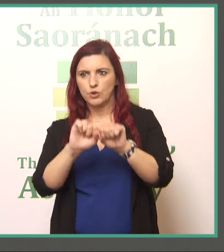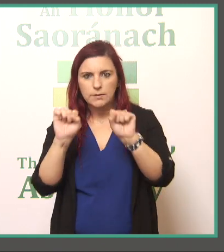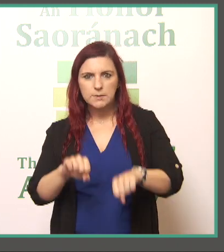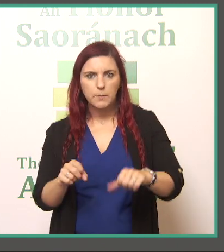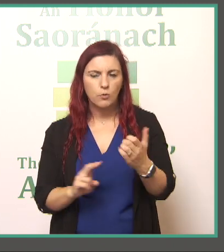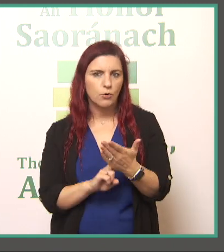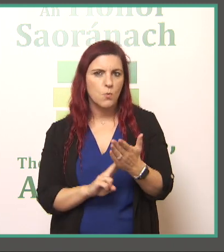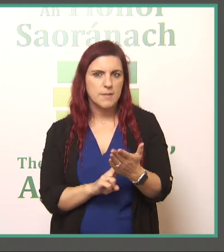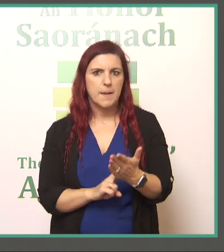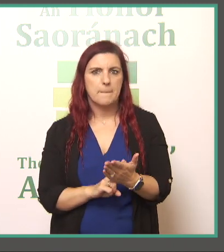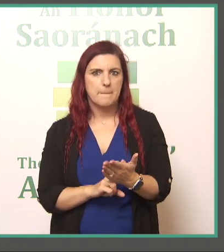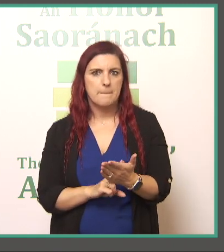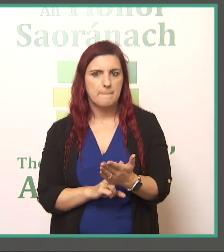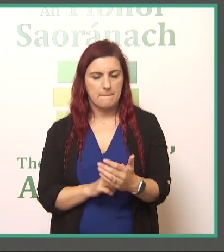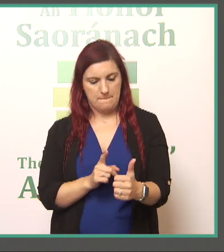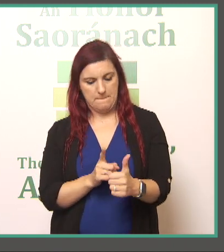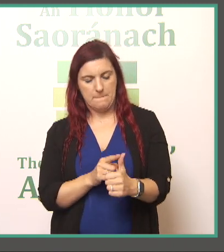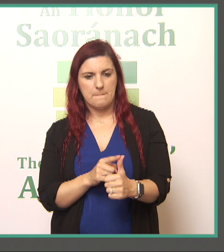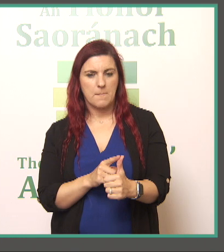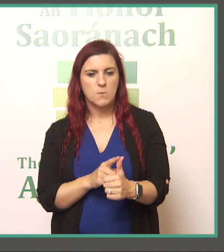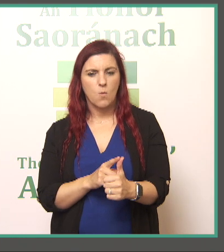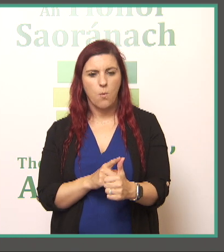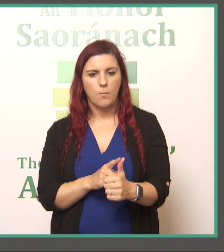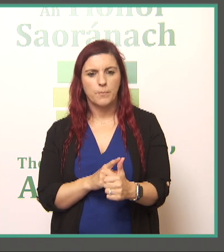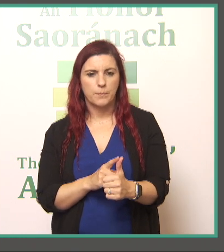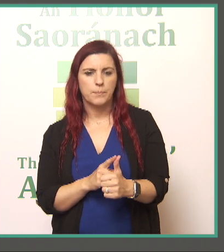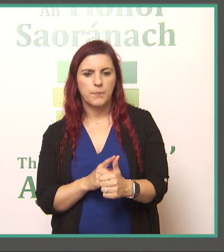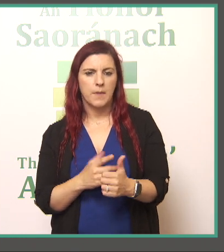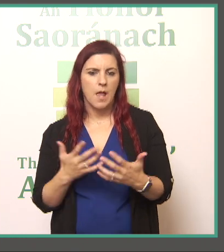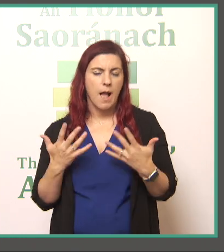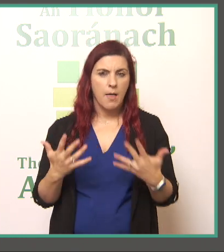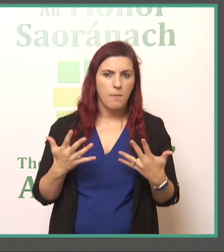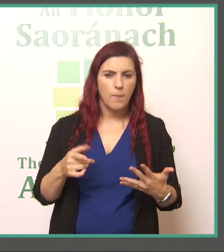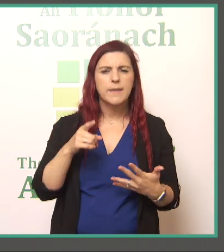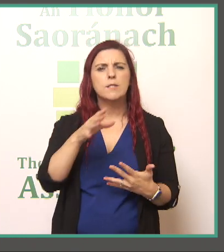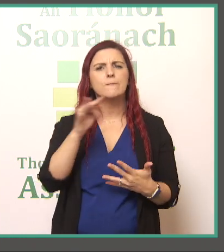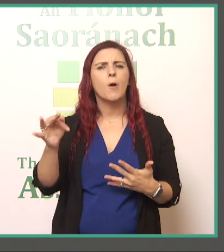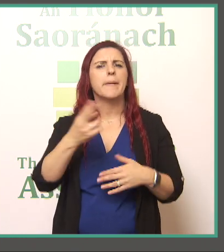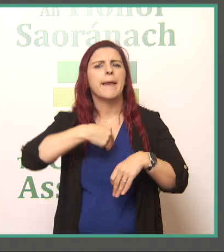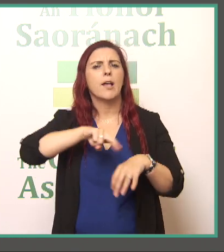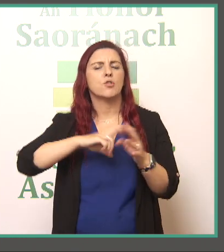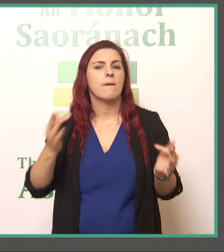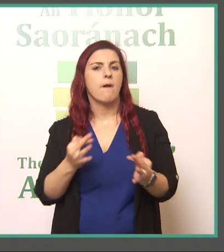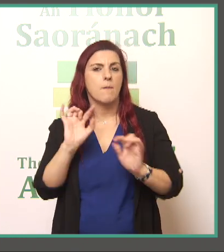within so on average and this data is drawn from the Chagas National firm survey our Dairy Farmers